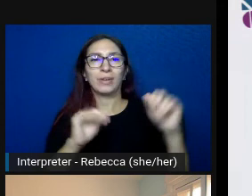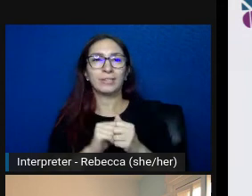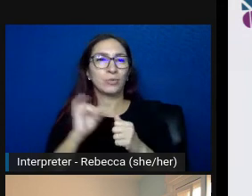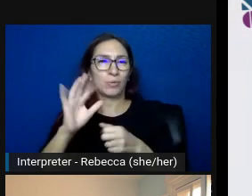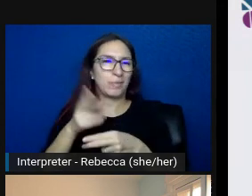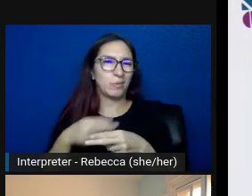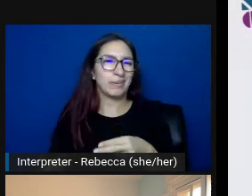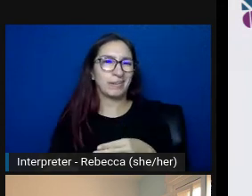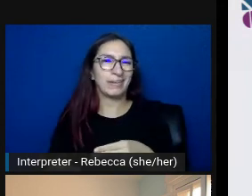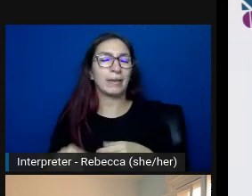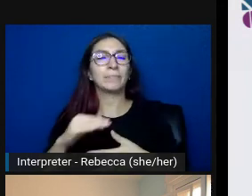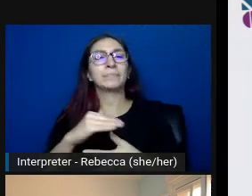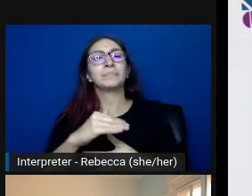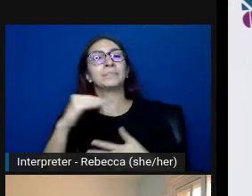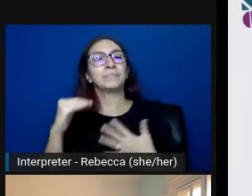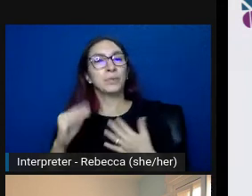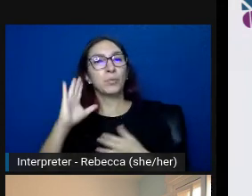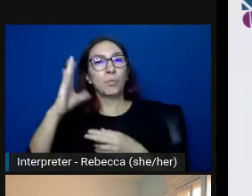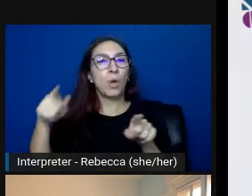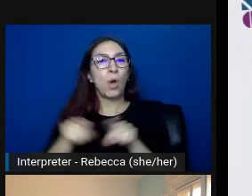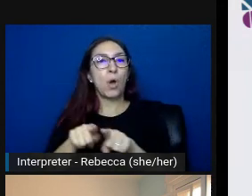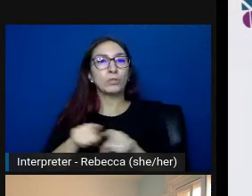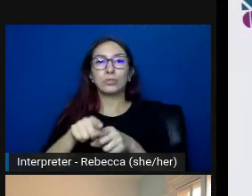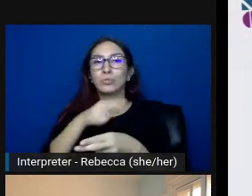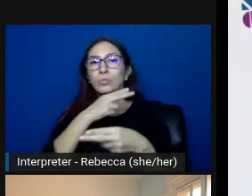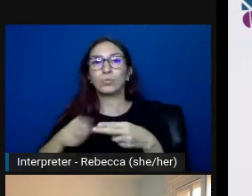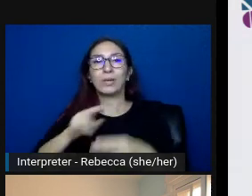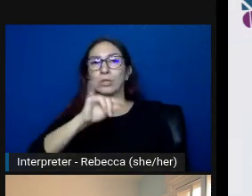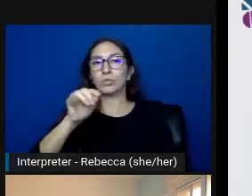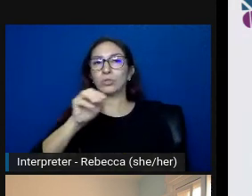We will also do a quick Joomla intro, especially for knowing